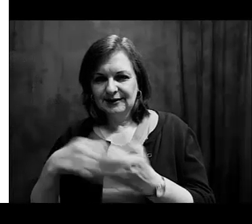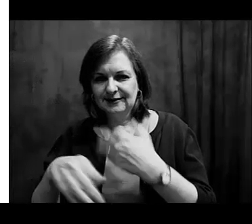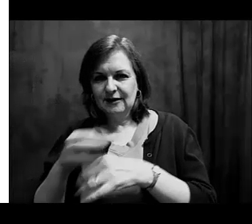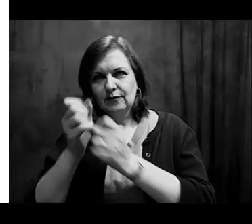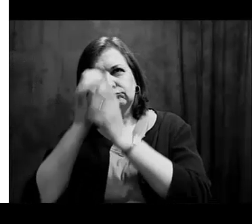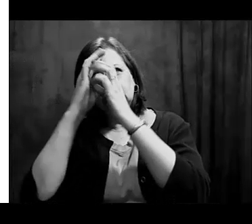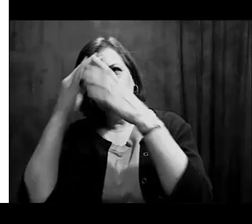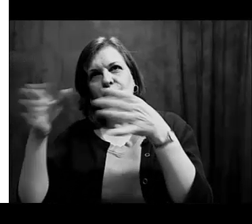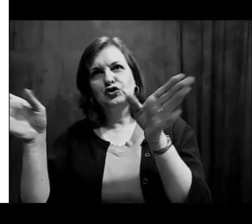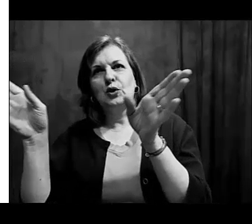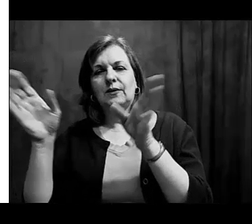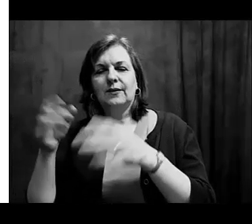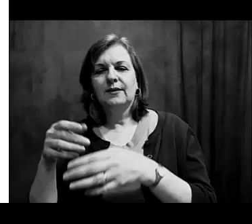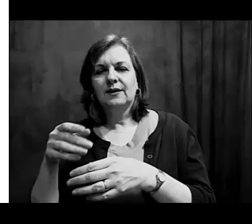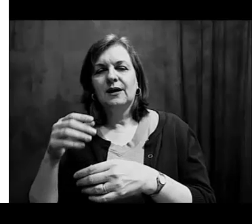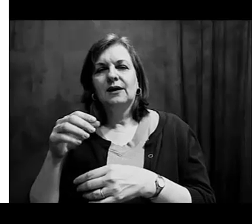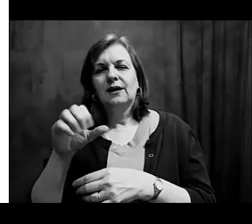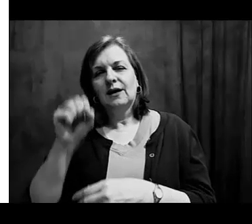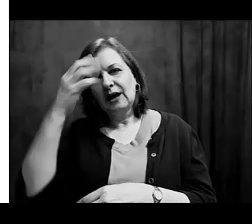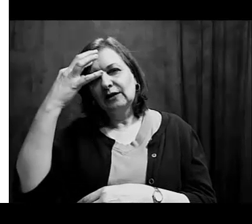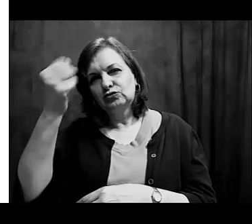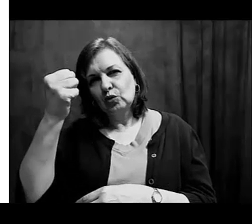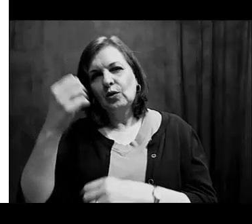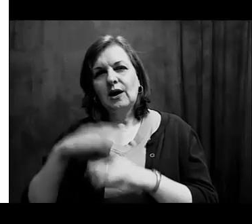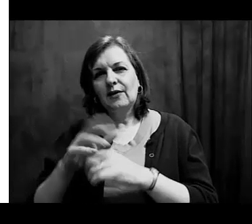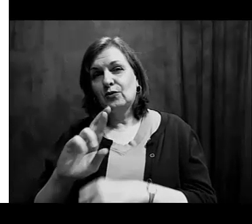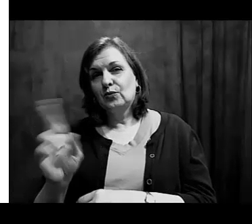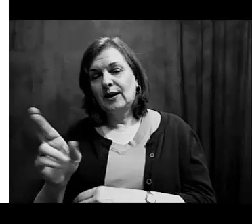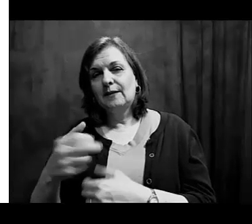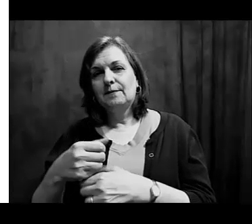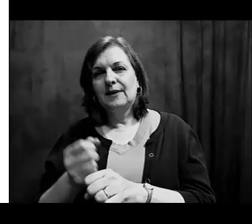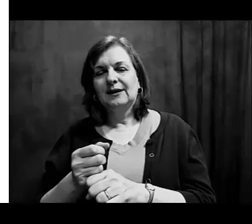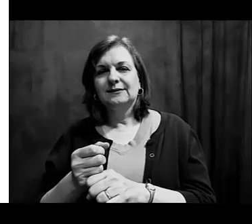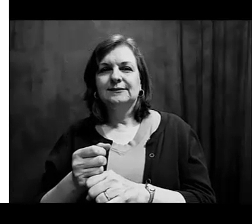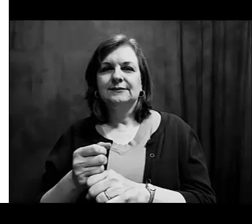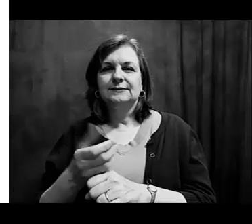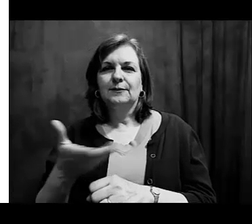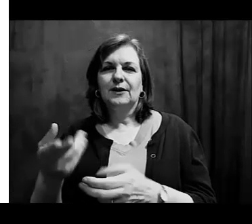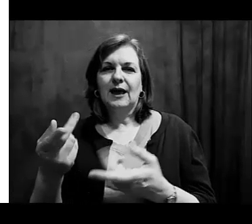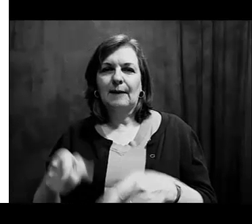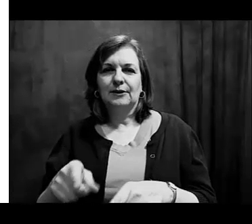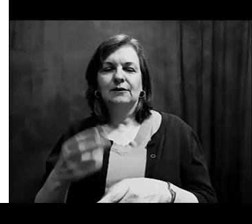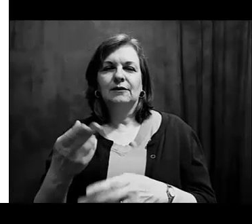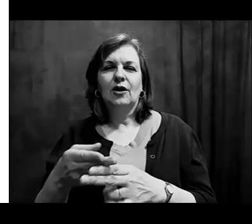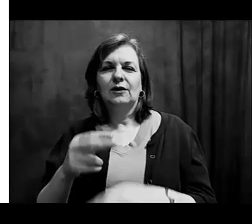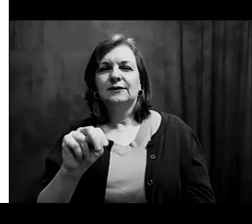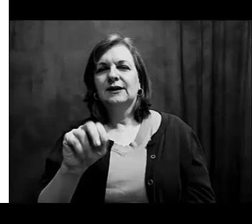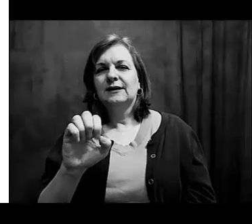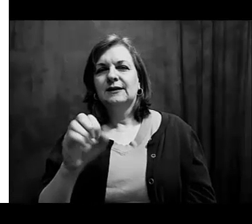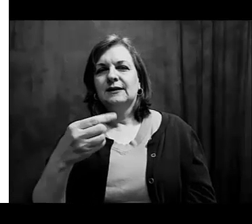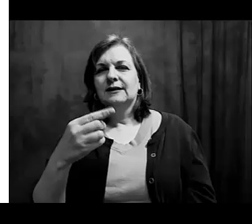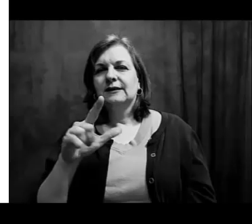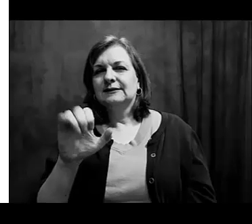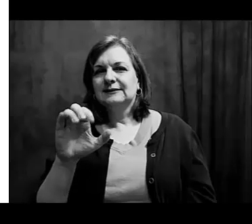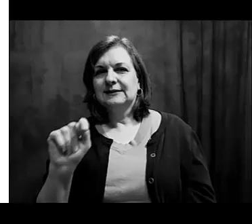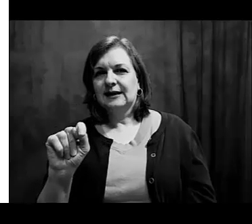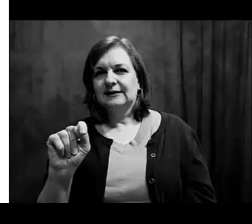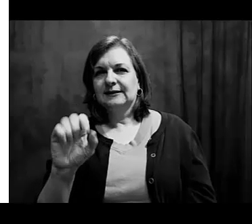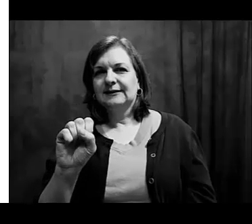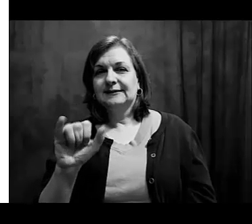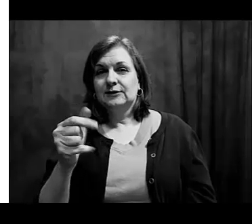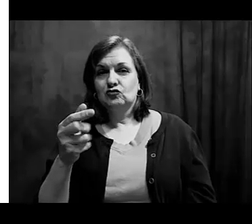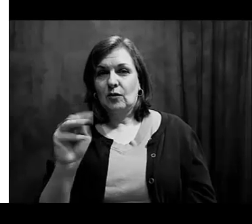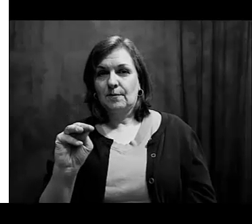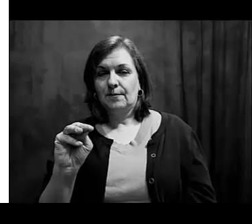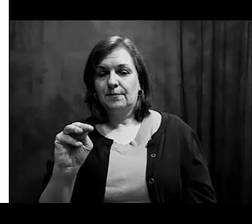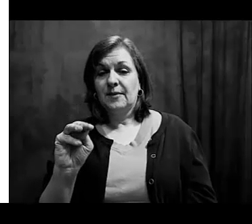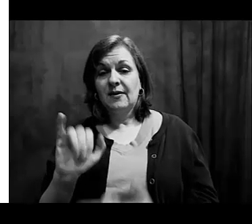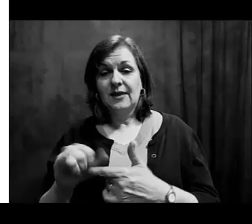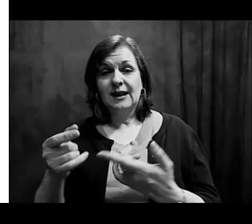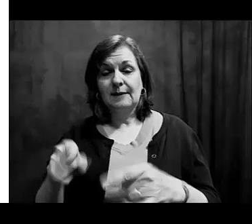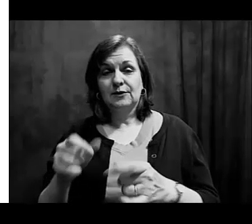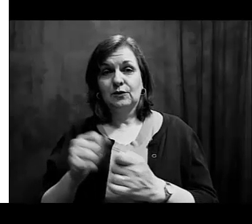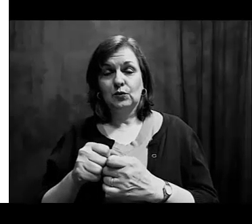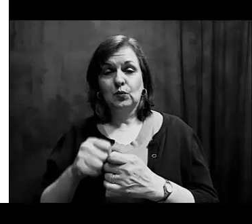a stroke of the right side [may!] leads something known as neglect syndrome which actually occurs in pregnant women